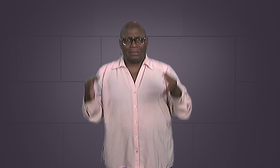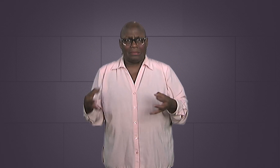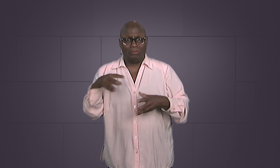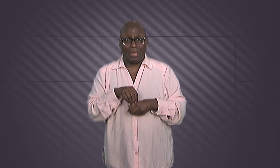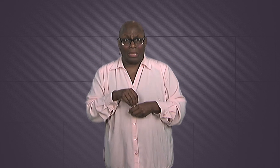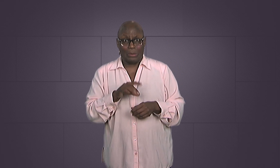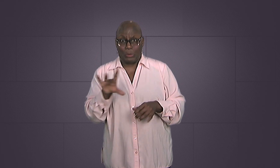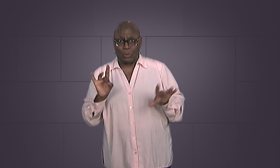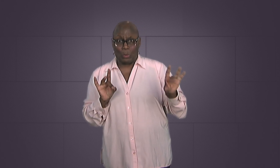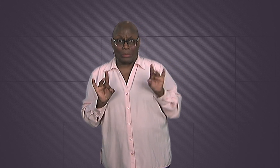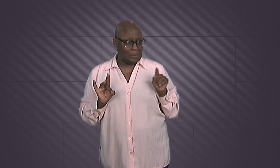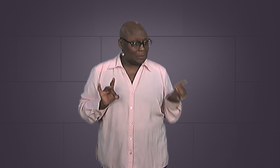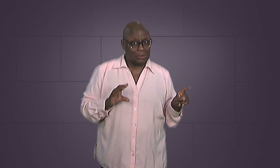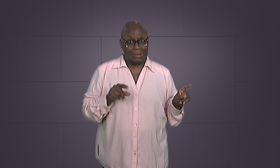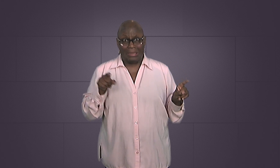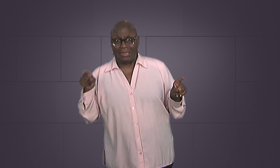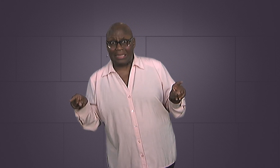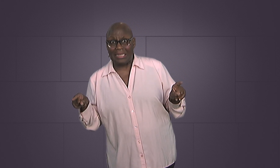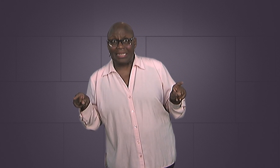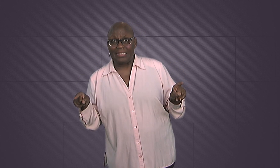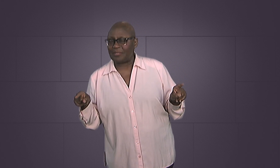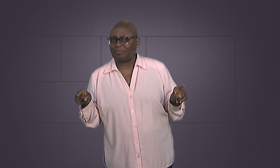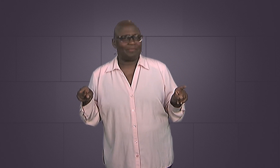which involves choosing one modality over another